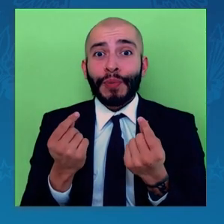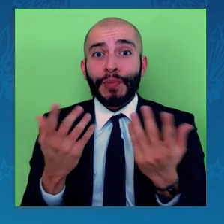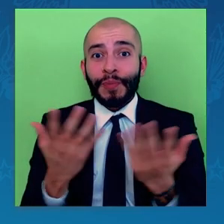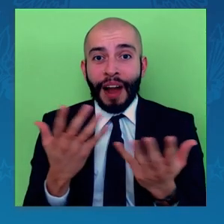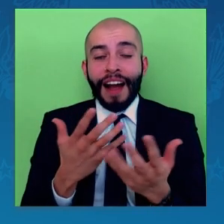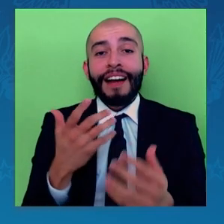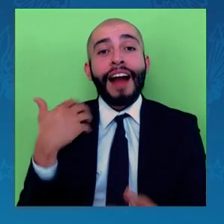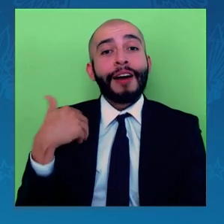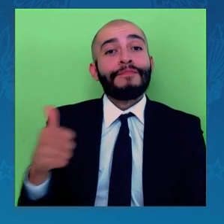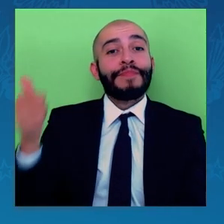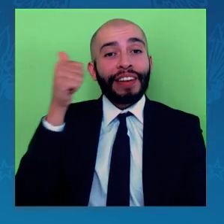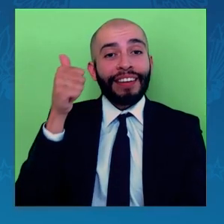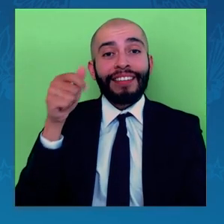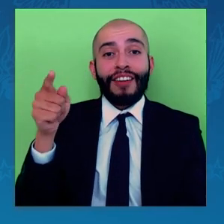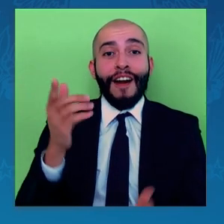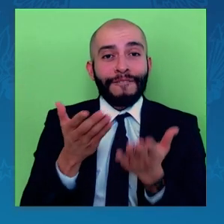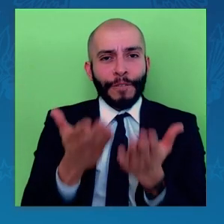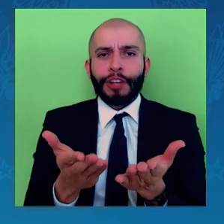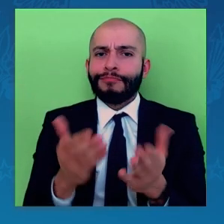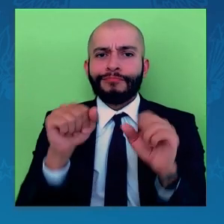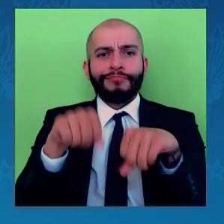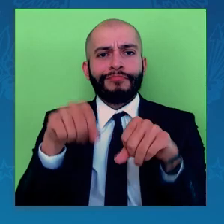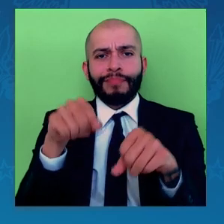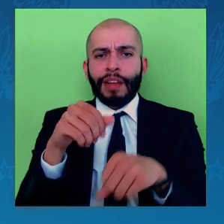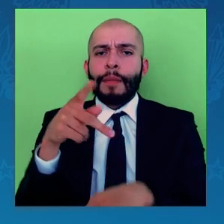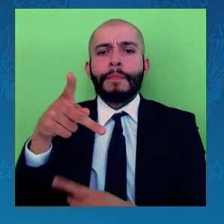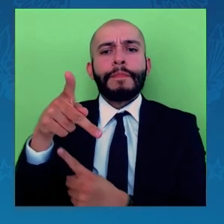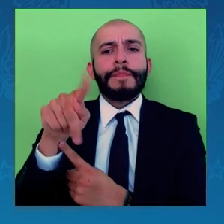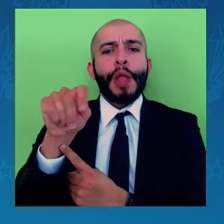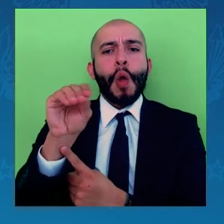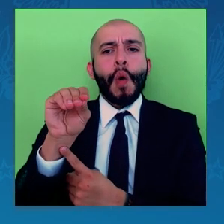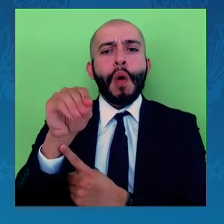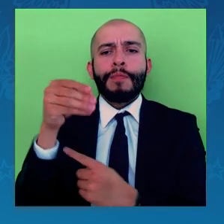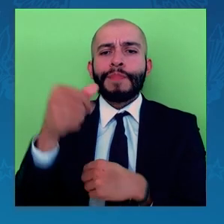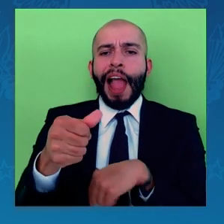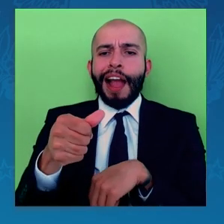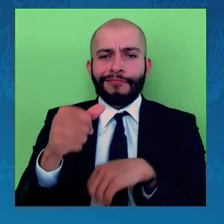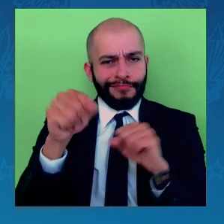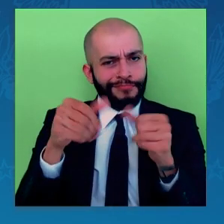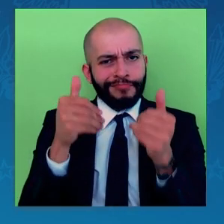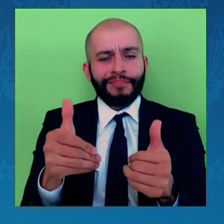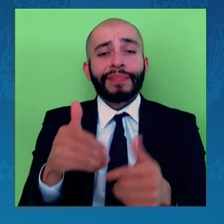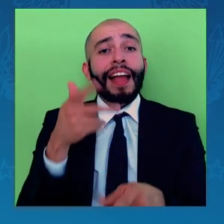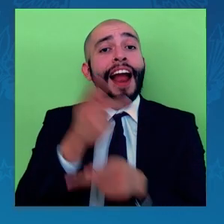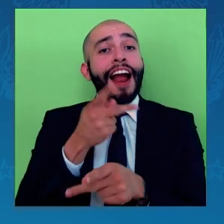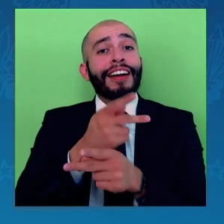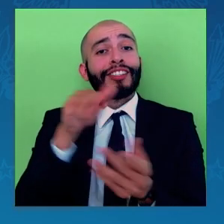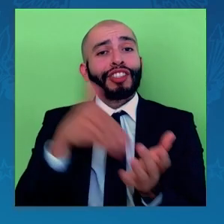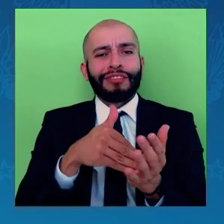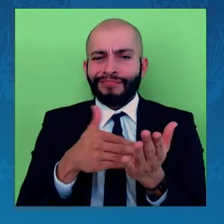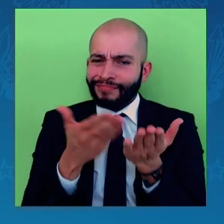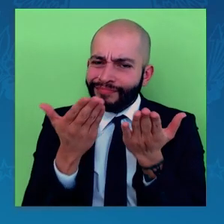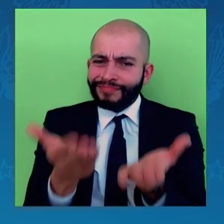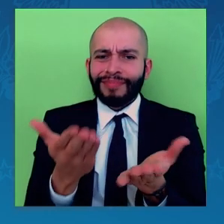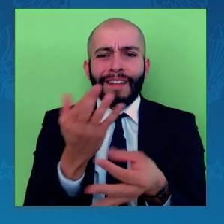Childcare providers offer drop in services. Public transit agencies offered free rides to vaccination sites.